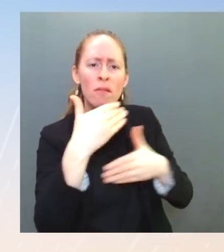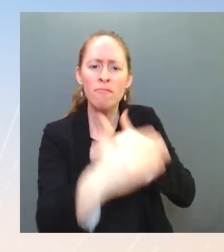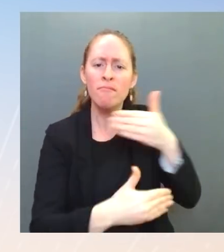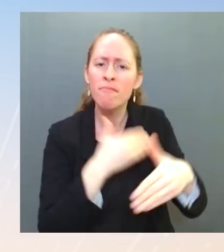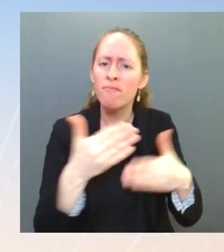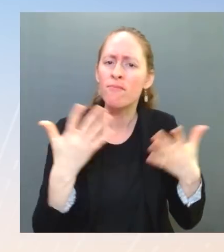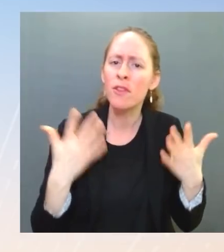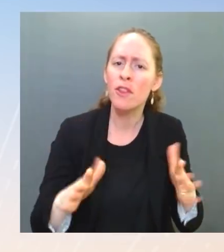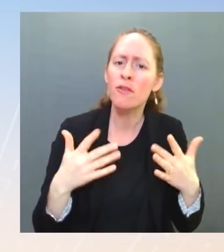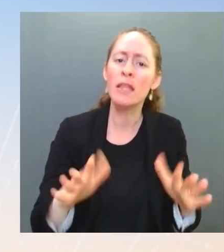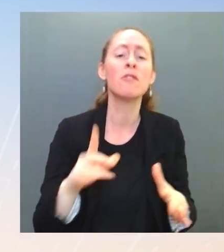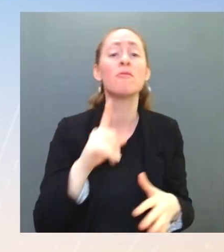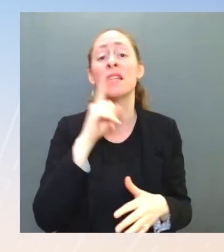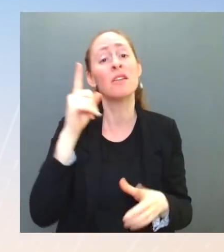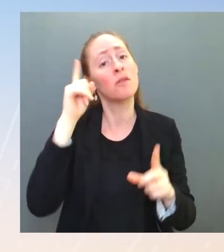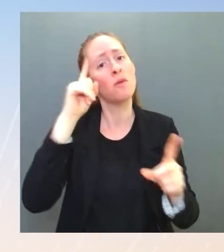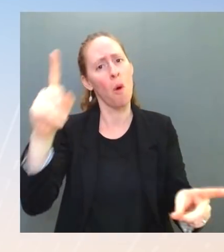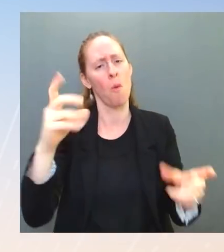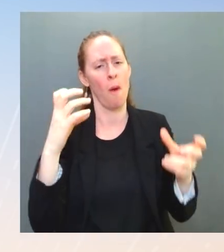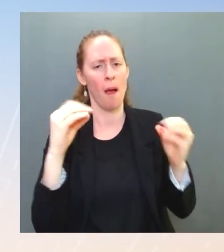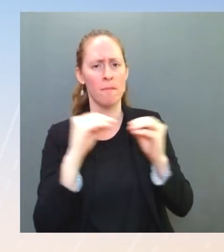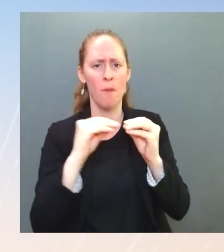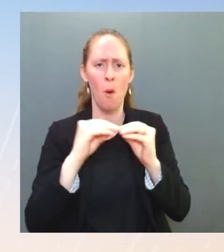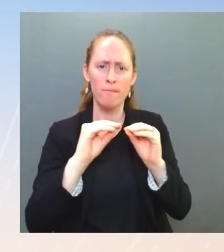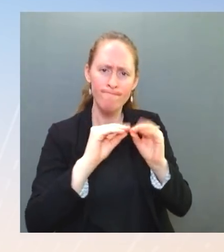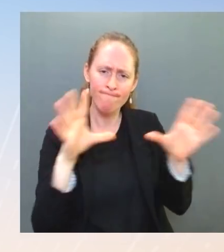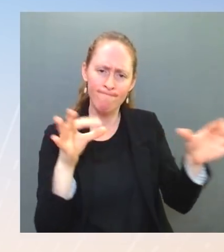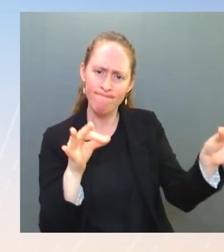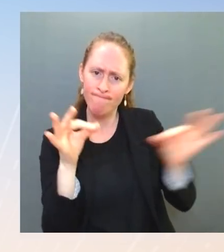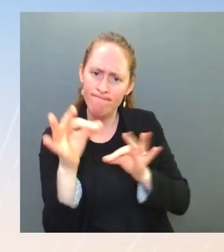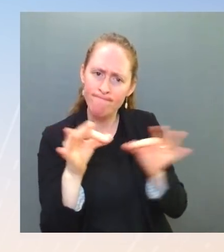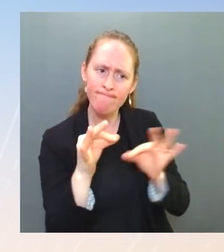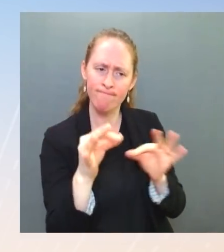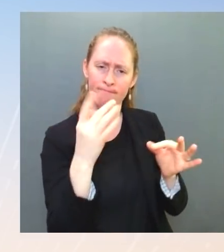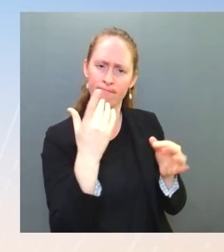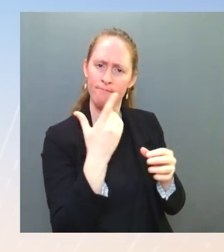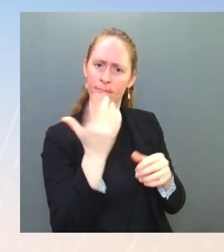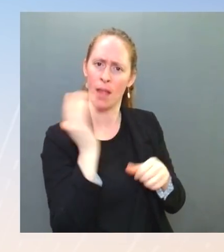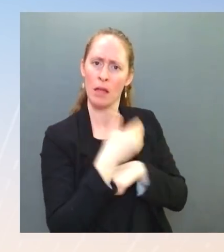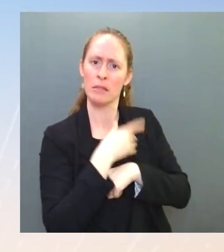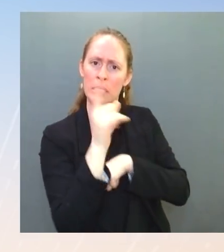We expect everybody to abide by those. And while India I sonly imports